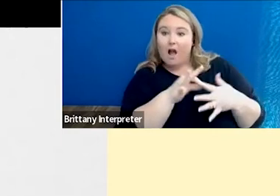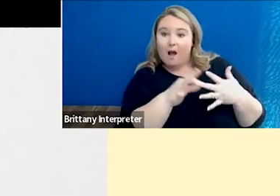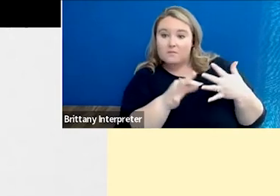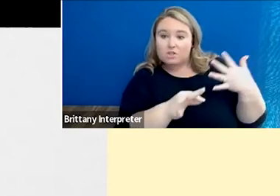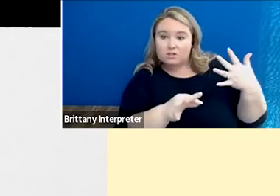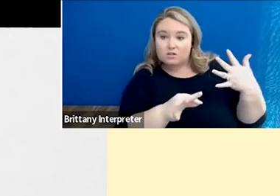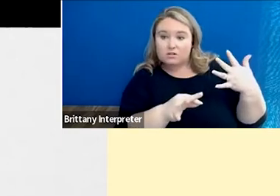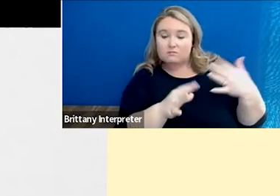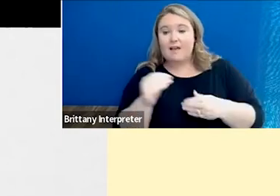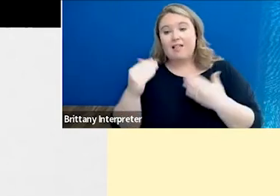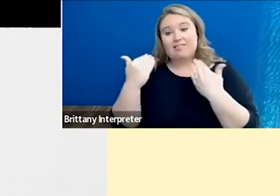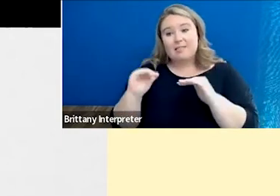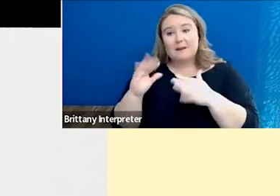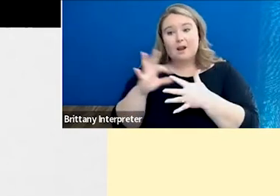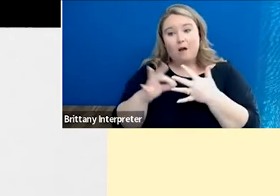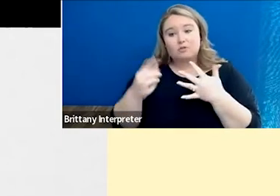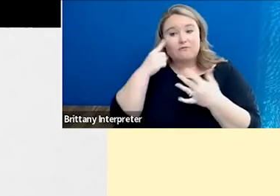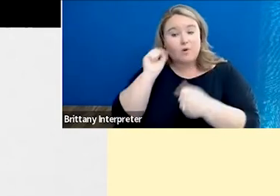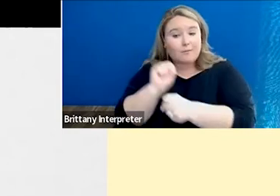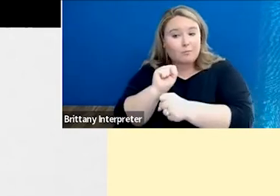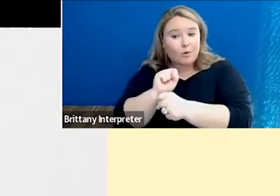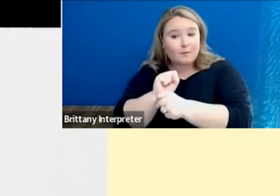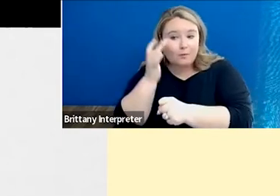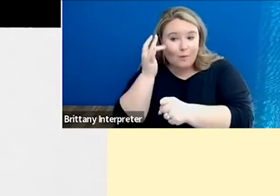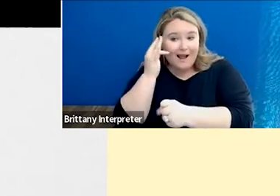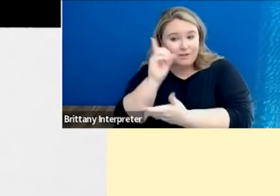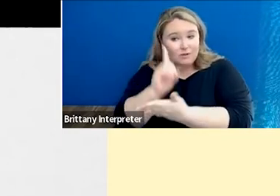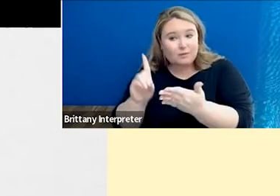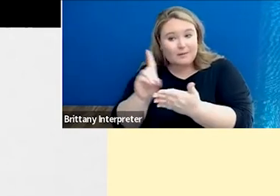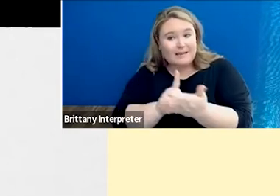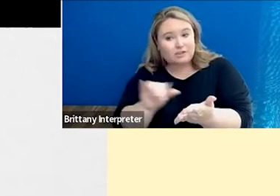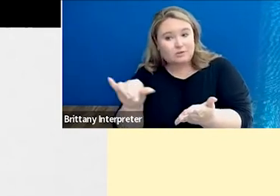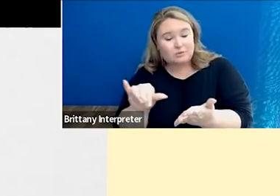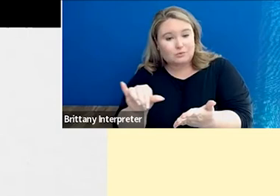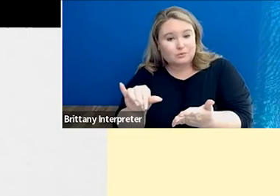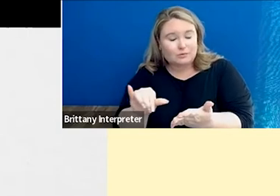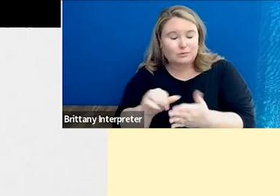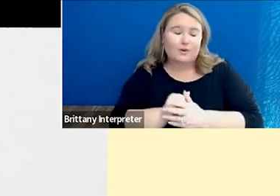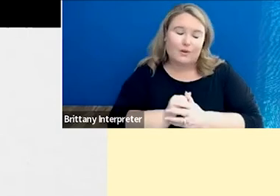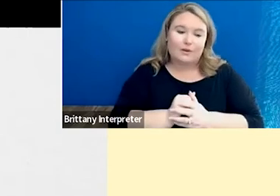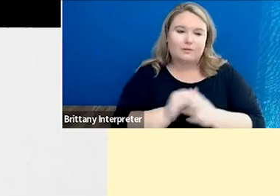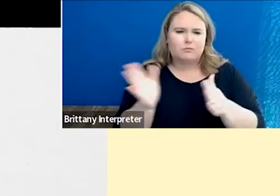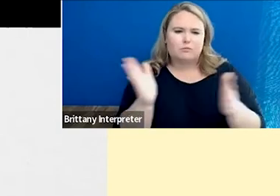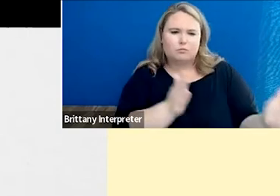also because of discrimination they're experiencing in their employment as well, right? And so we can move on to the next slide.